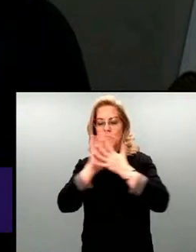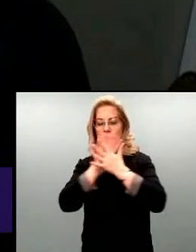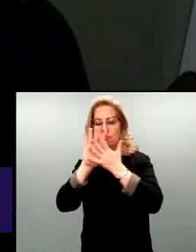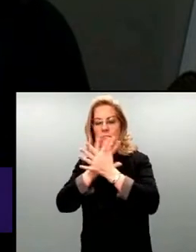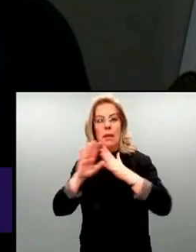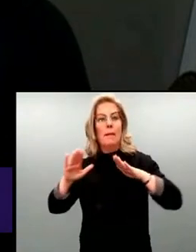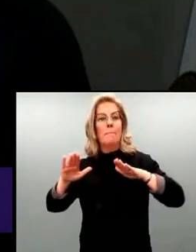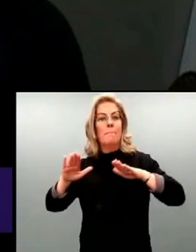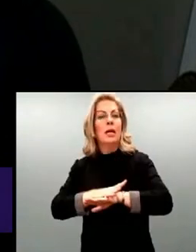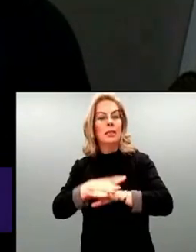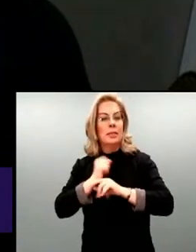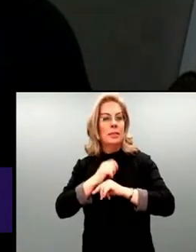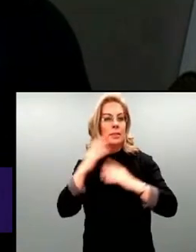How does that manifest itself, in your experience?